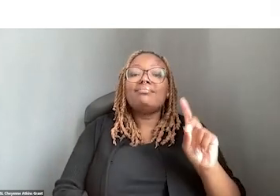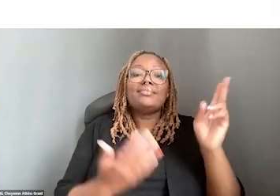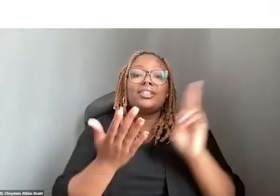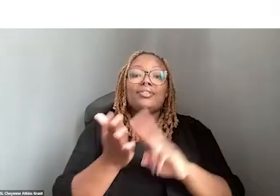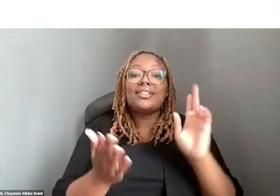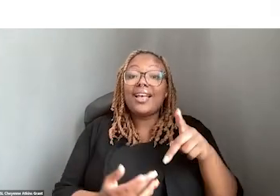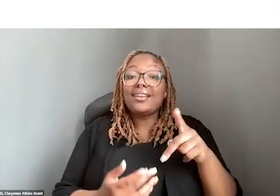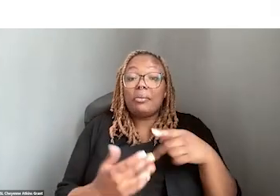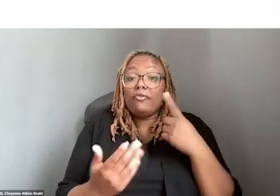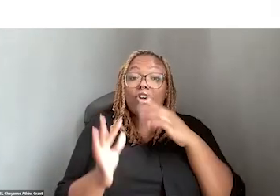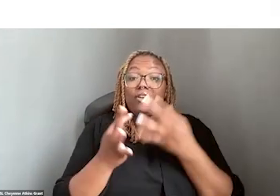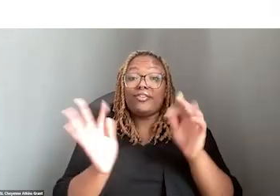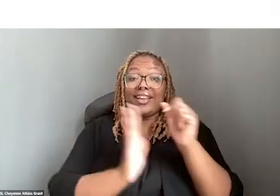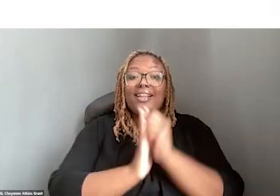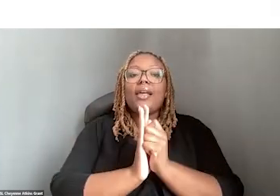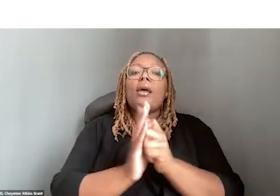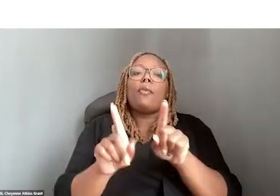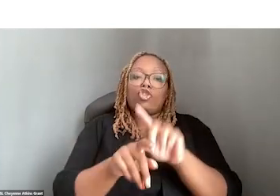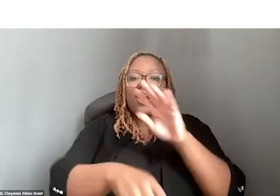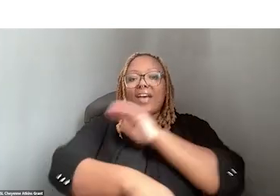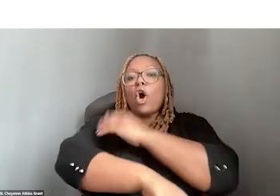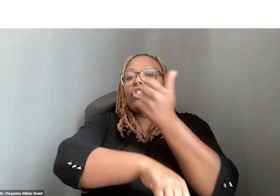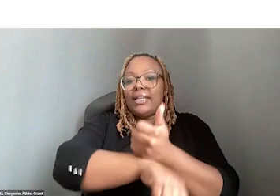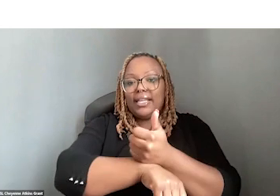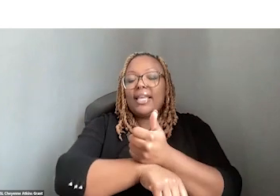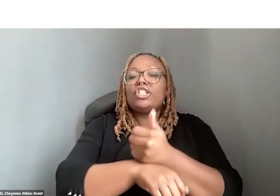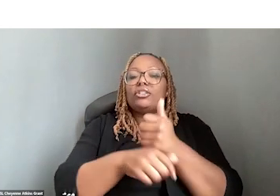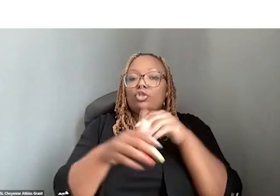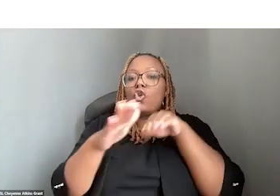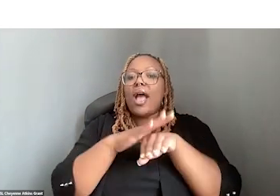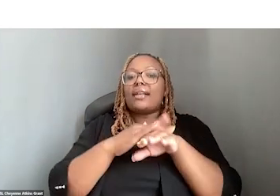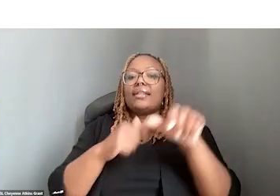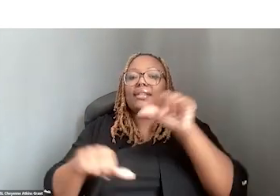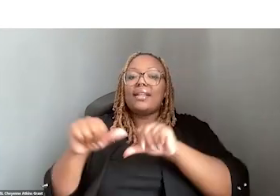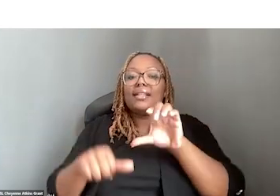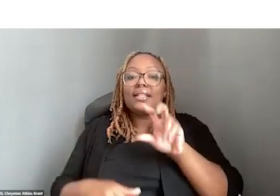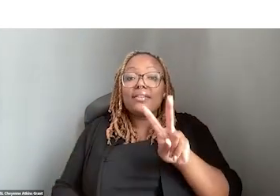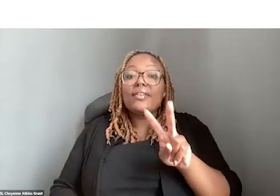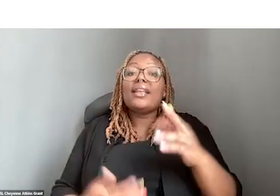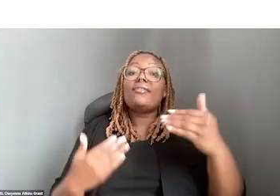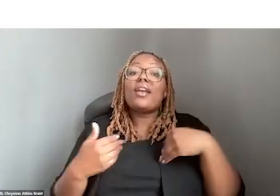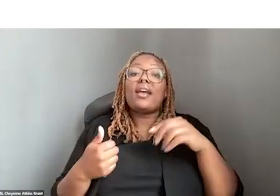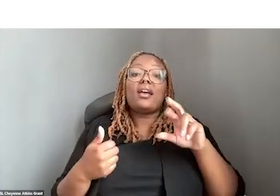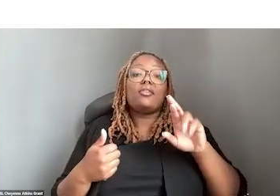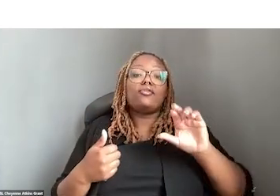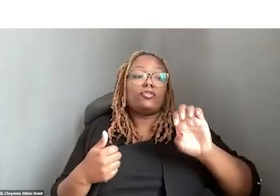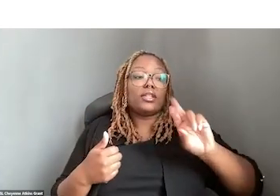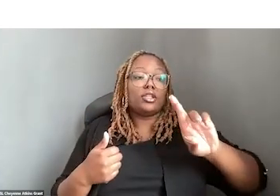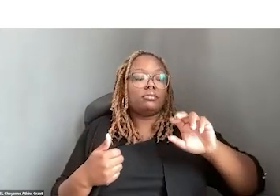It's also an authentication route to access SciENcv. So if you have your Research.gov, you could add in ORCID account as well.